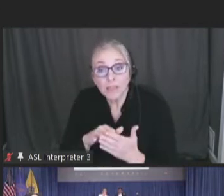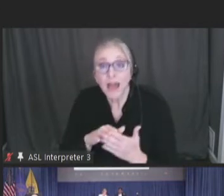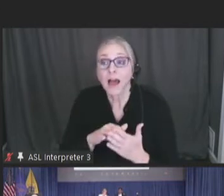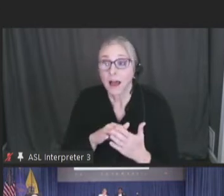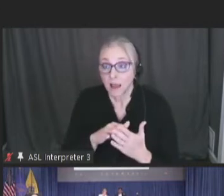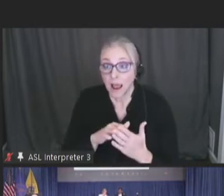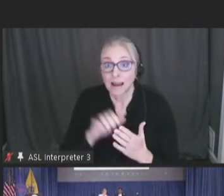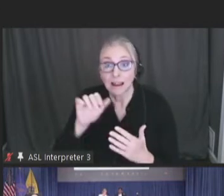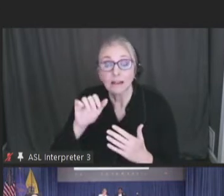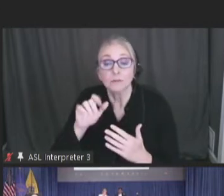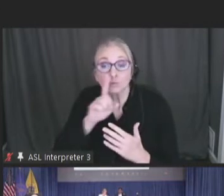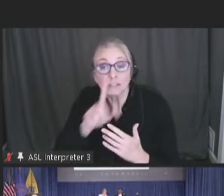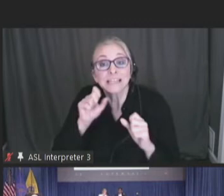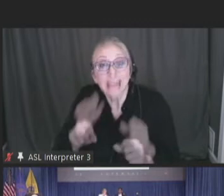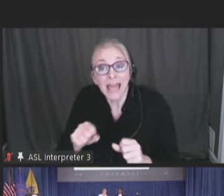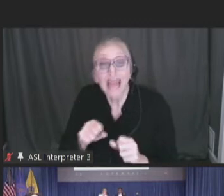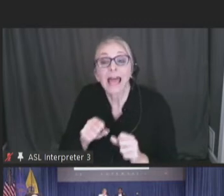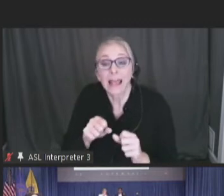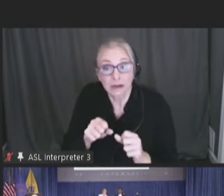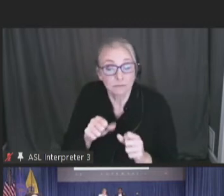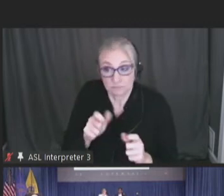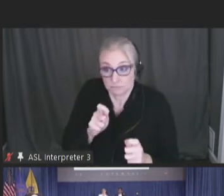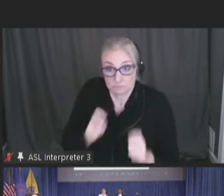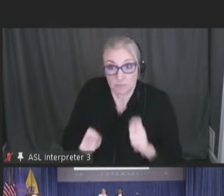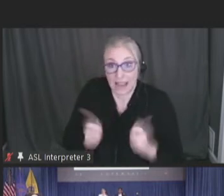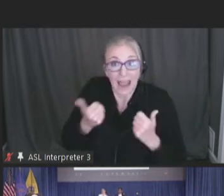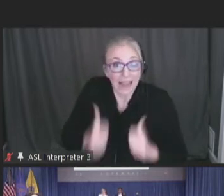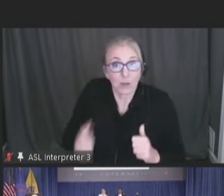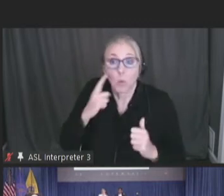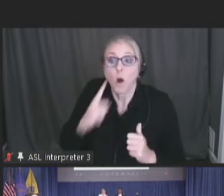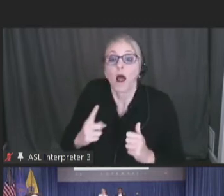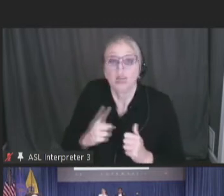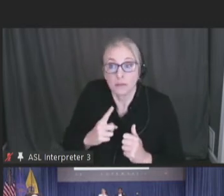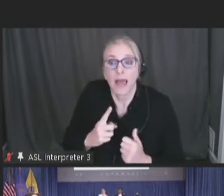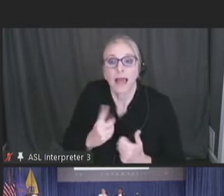and potentially amenable to antibodies that can bind and block their function -- their immune